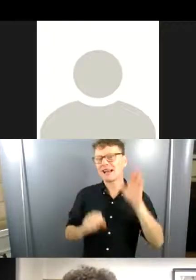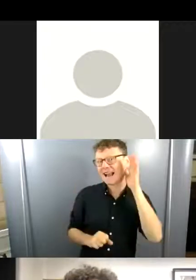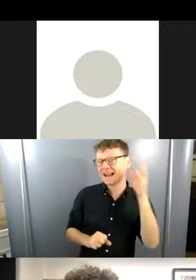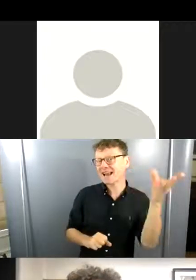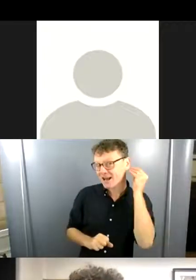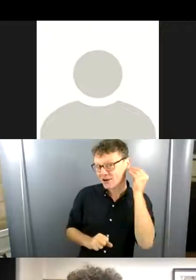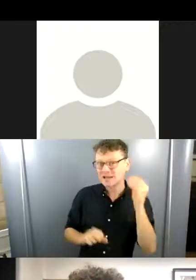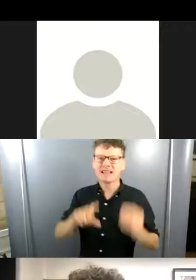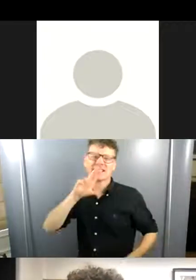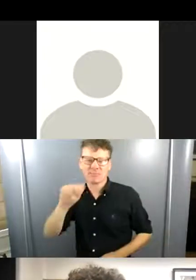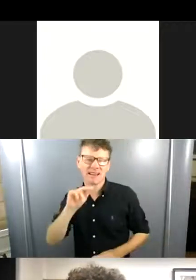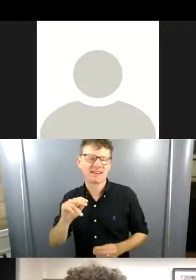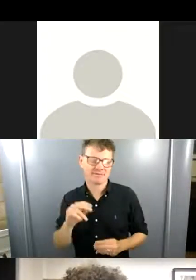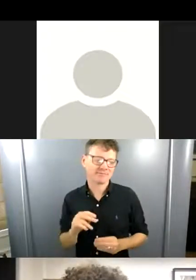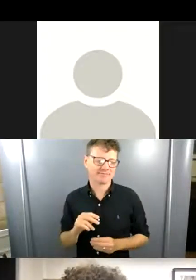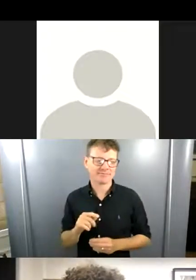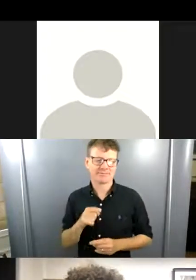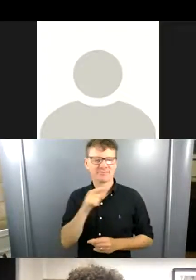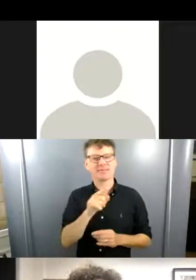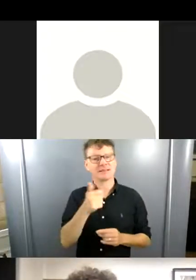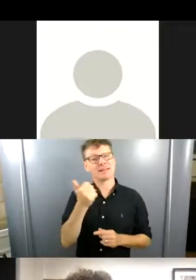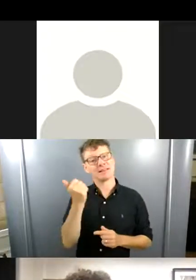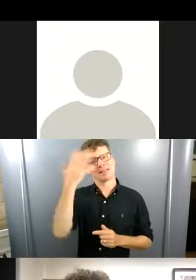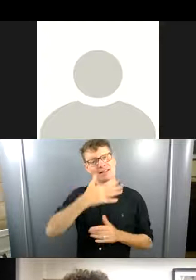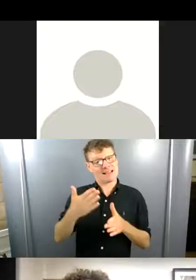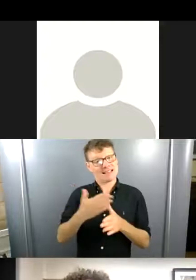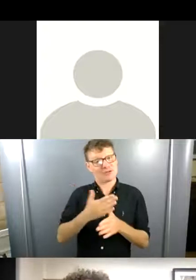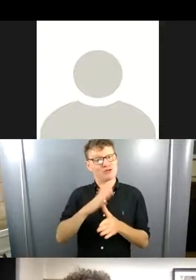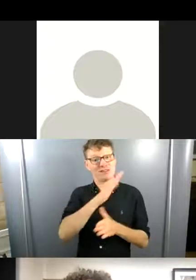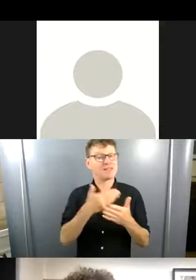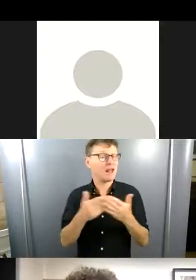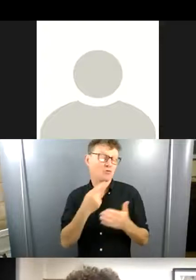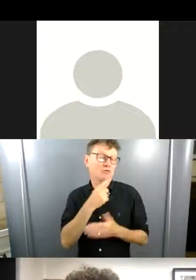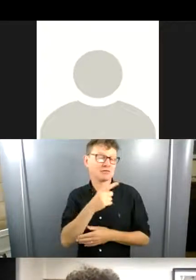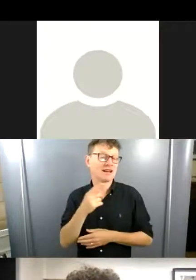use the expression for hearing there to talk about that understanding a language without speaking it